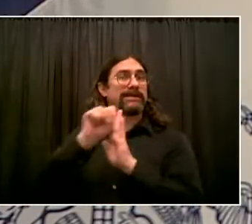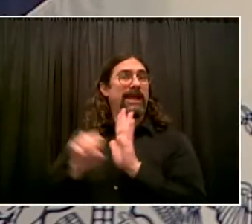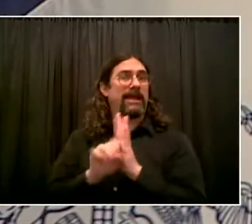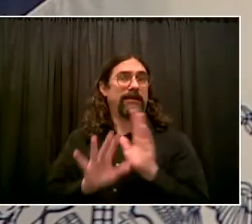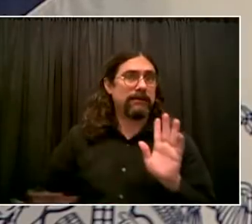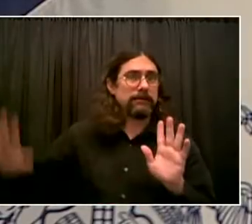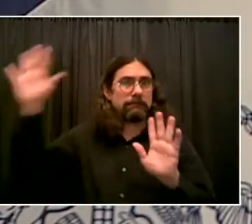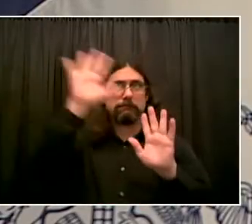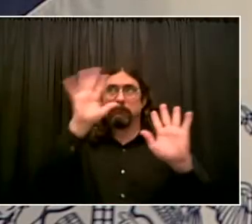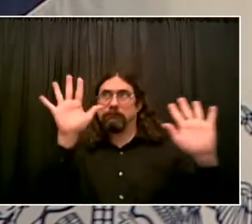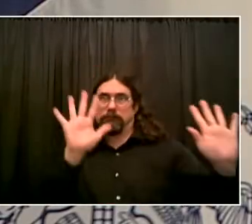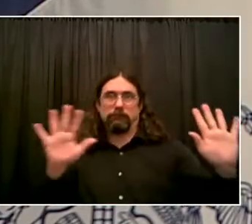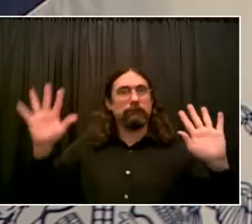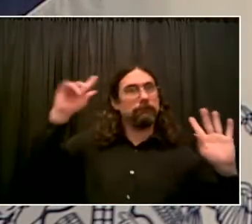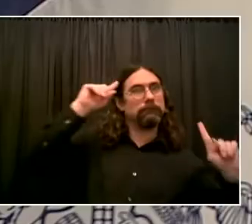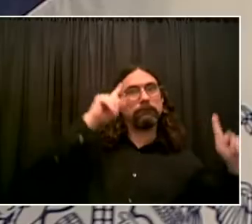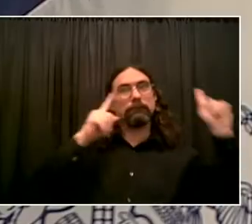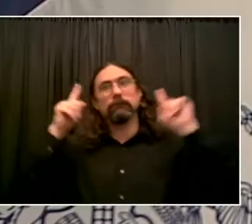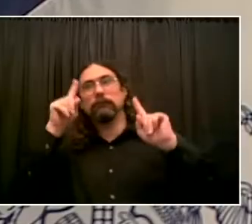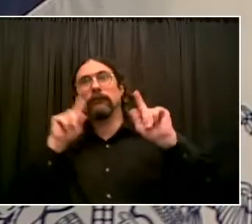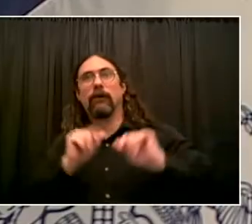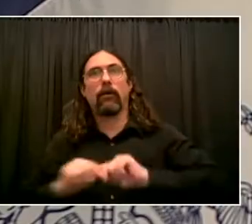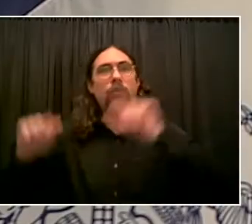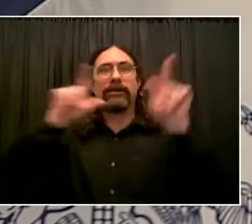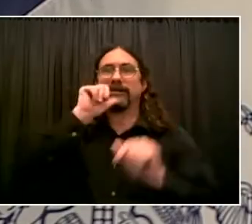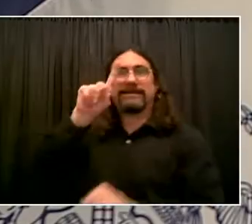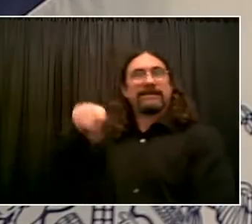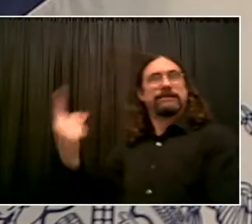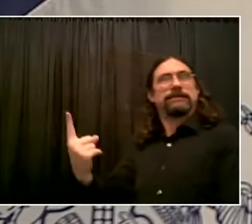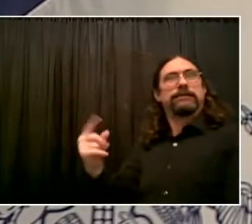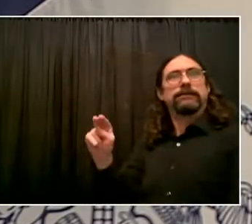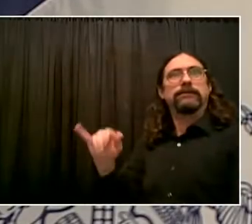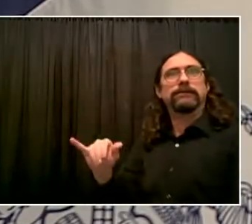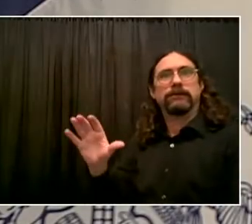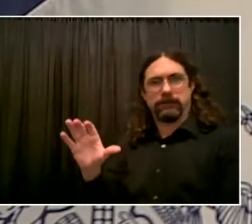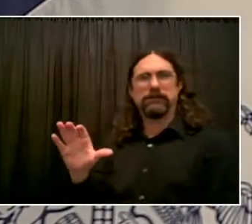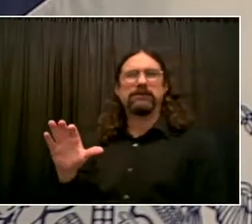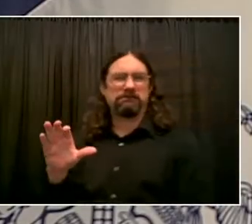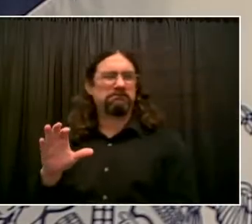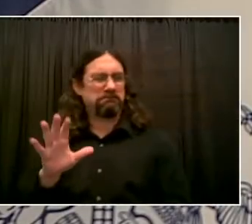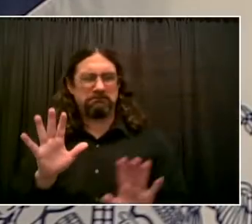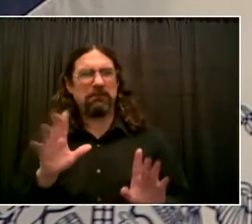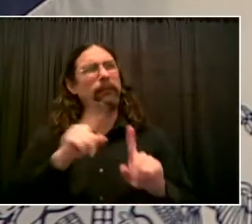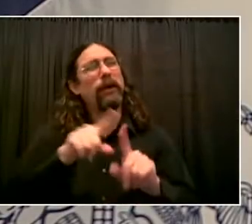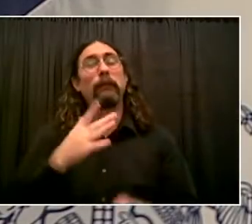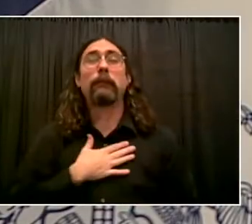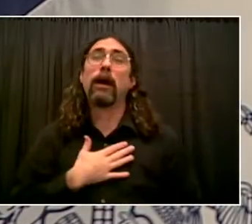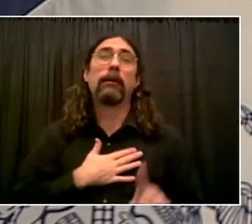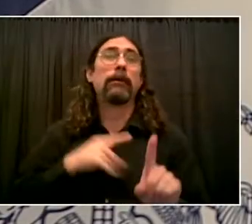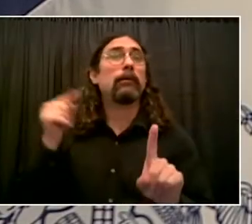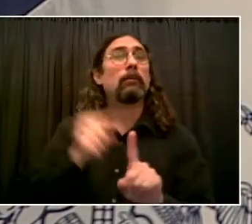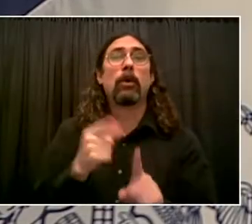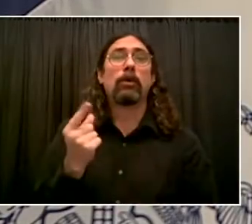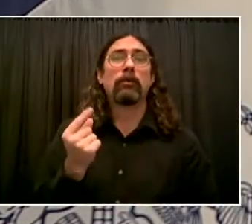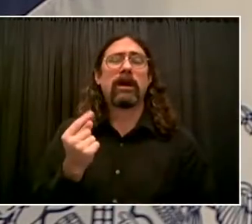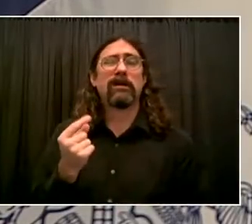WAS FAIR FOR SOMEONE TO SAY LET'S SEE WHAT HAPPENS IN NEW YORK CITY FIRST. LET'S SEE WHAT HAPPENS WITH OUR PUBLIC EMPLOYEES. WHAT I AM SAYING IS NOW WE HAVE